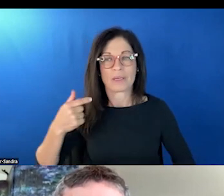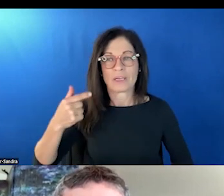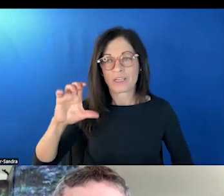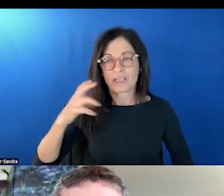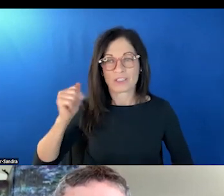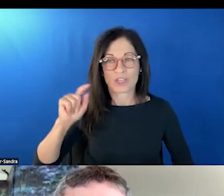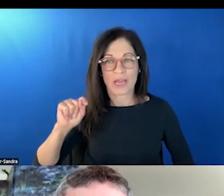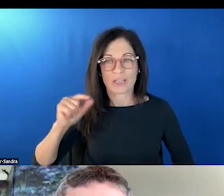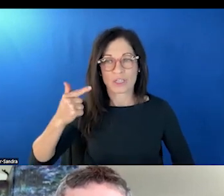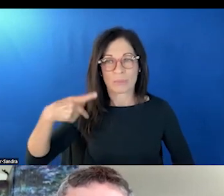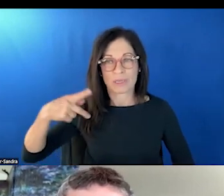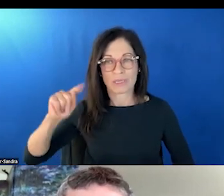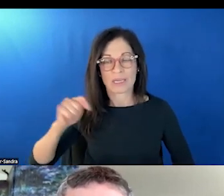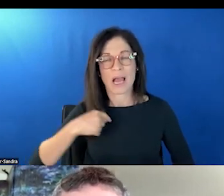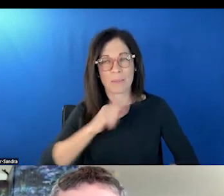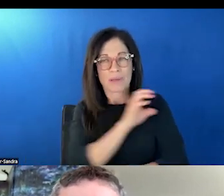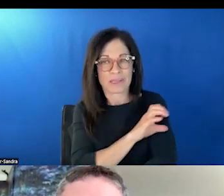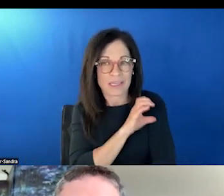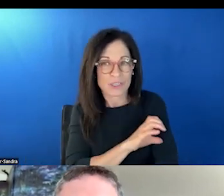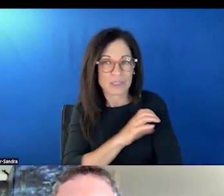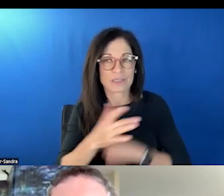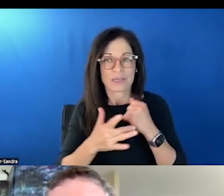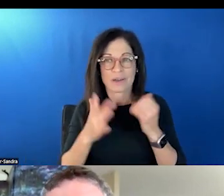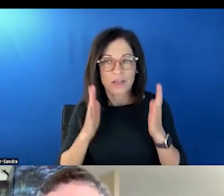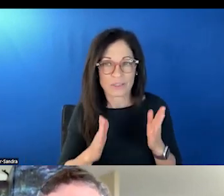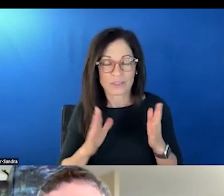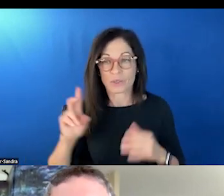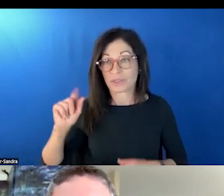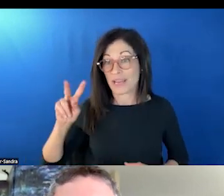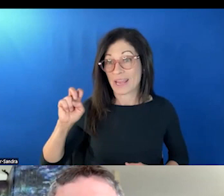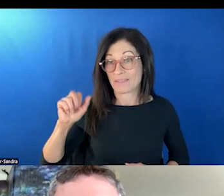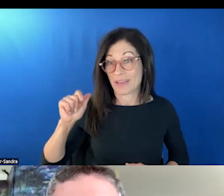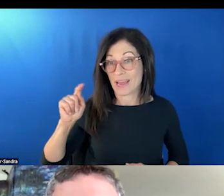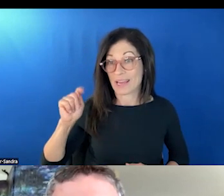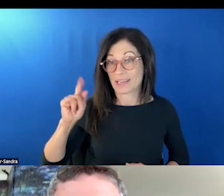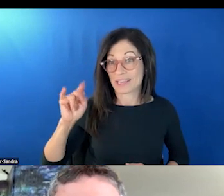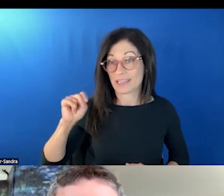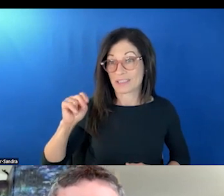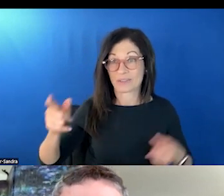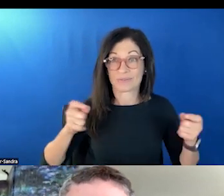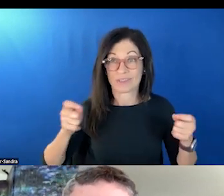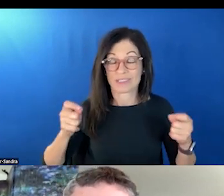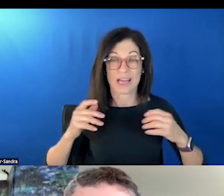I AM A CLINICIAN AND NOT A TECHNOLOGIST. DAVE, WHO RUNS THE TECH CORNER, ASKED ME TO SPEAK